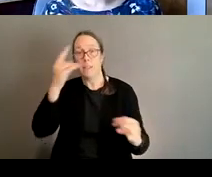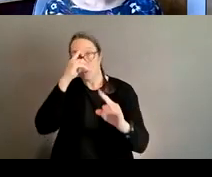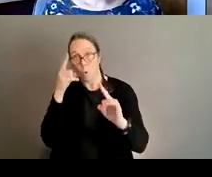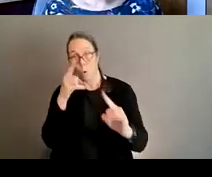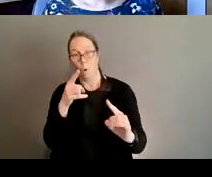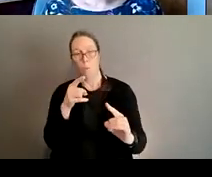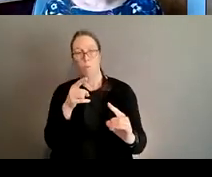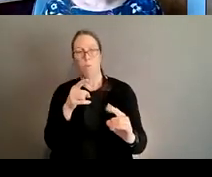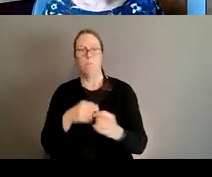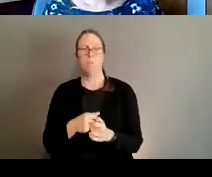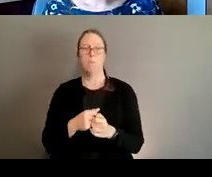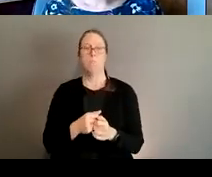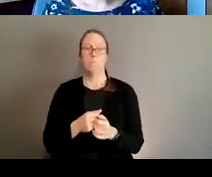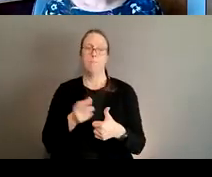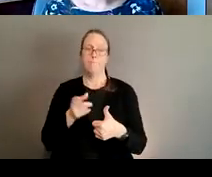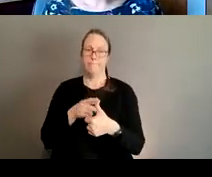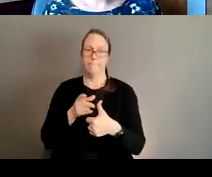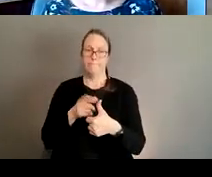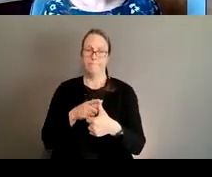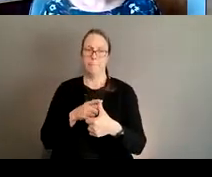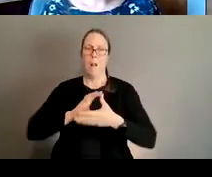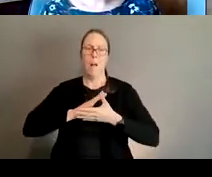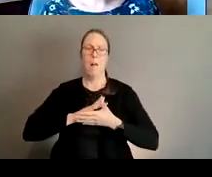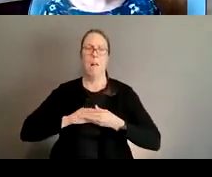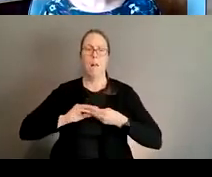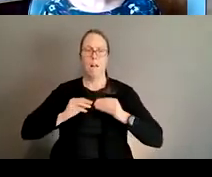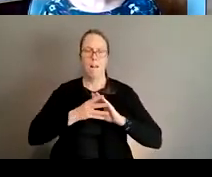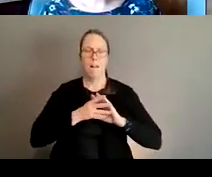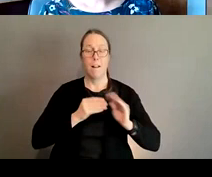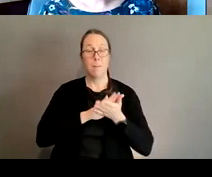And we'll start with spinning good stories into conference gold.